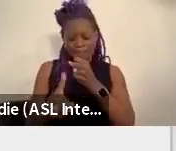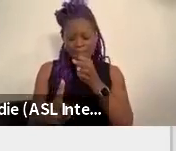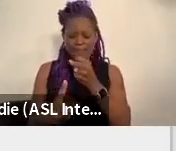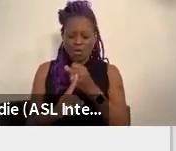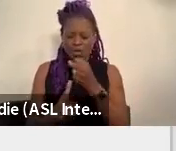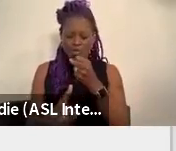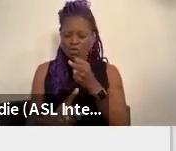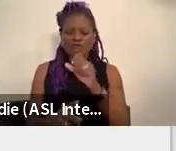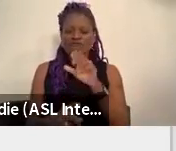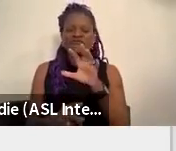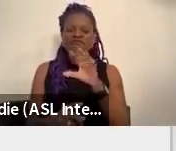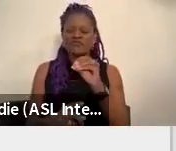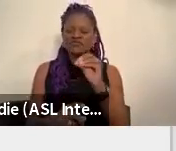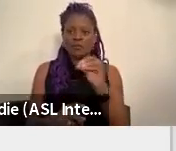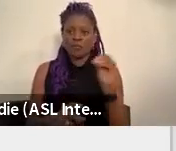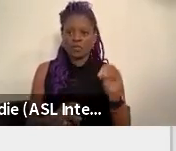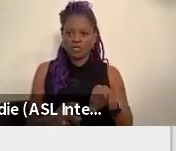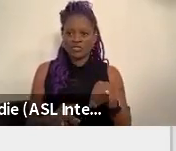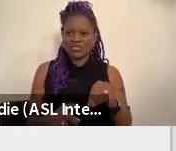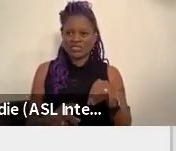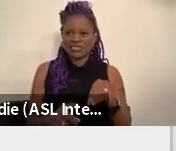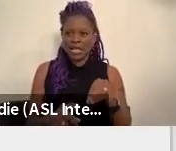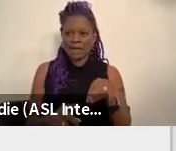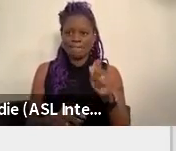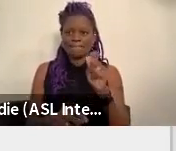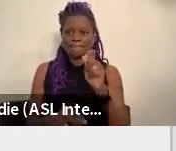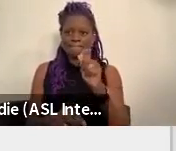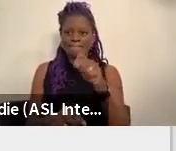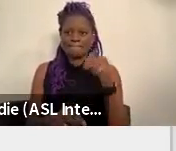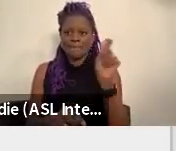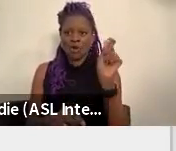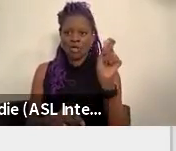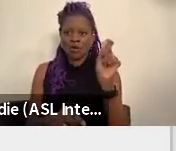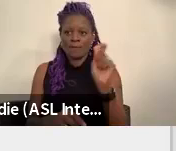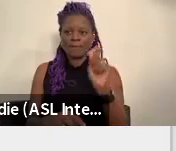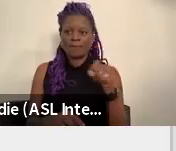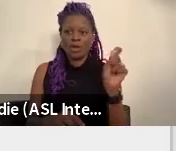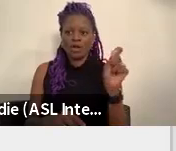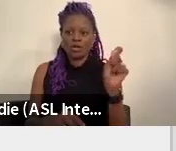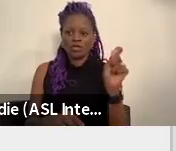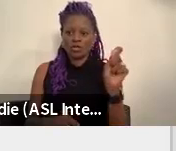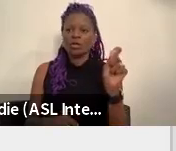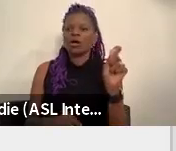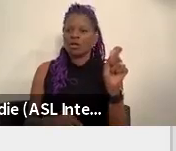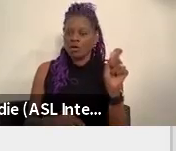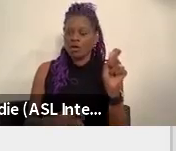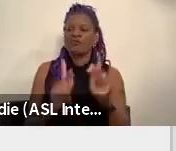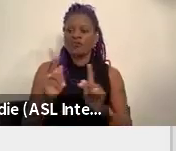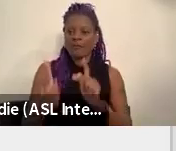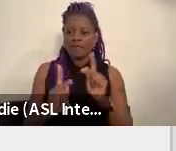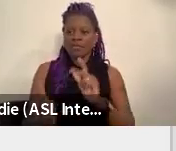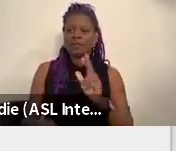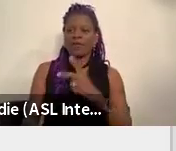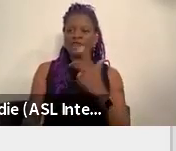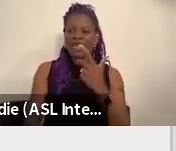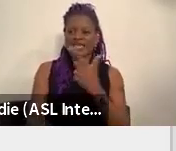of percent of eligible population vaccinated. And it's something we're very proud of.